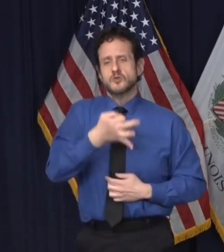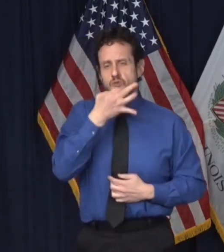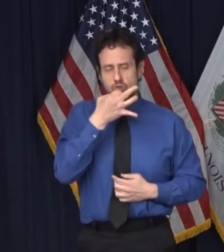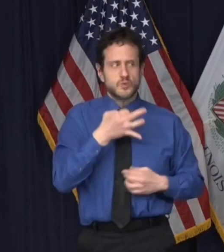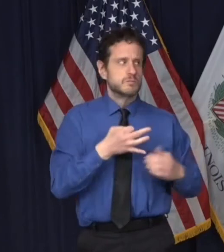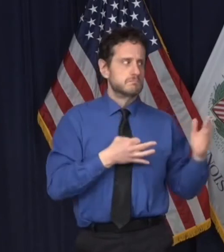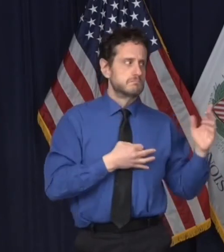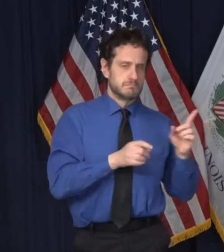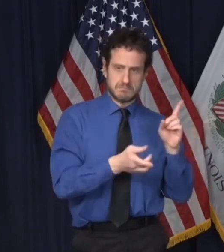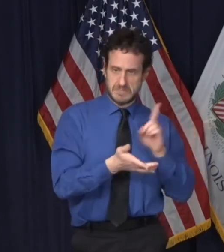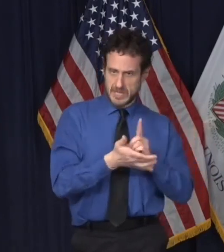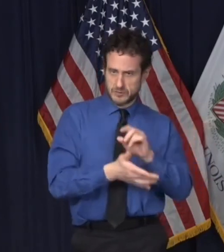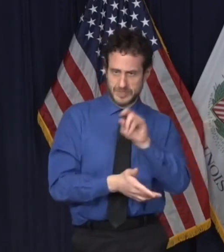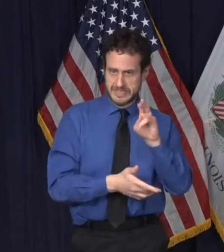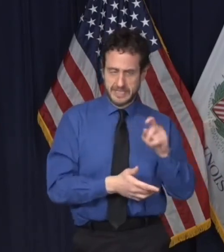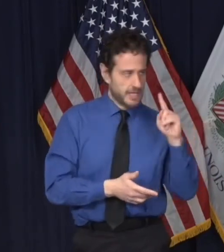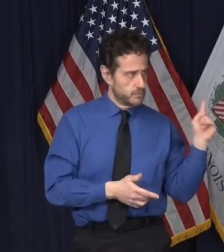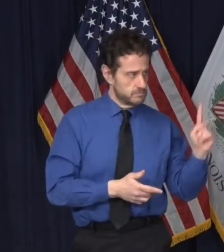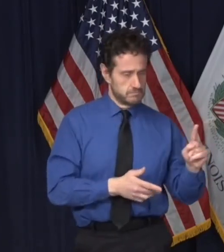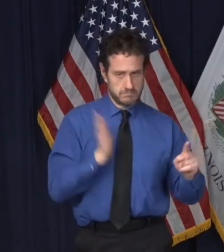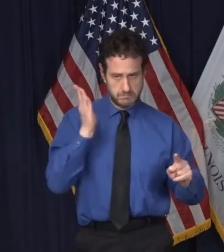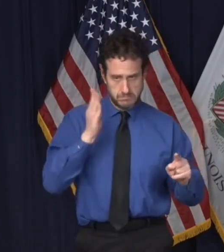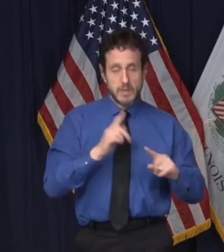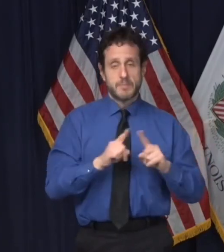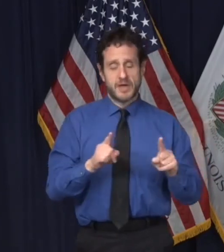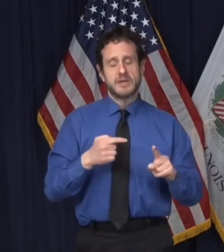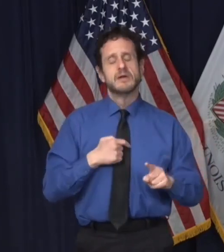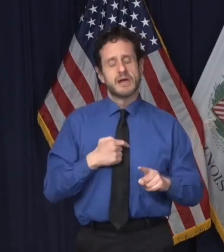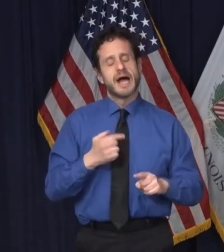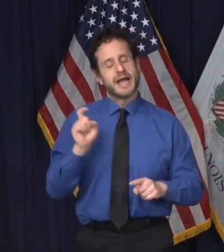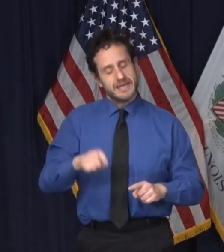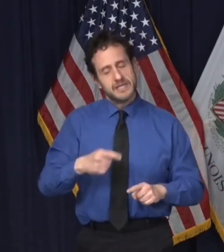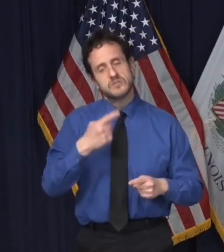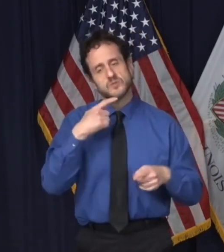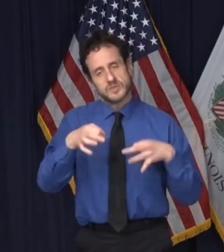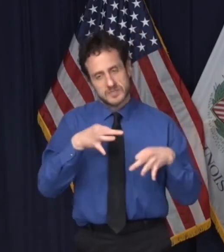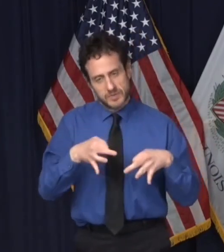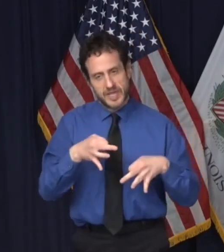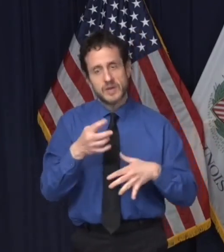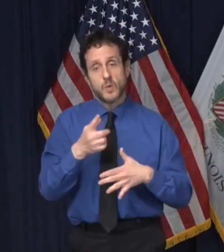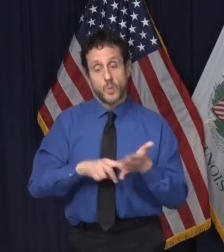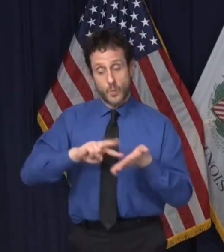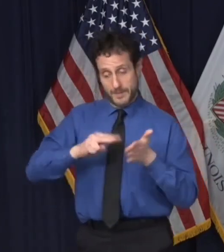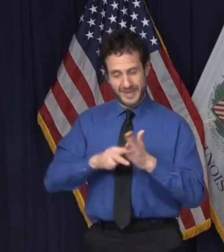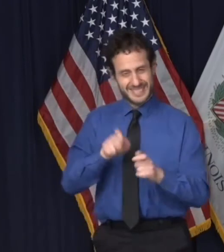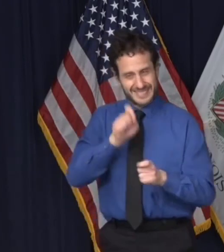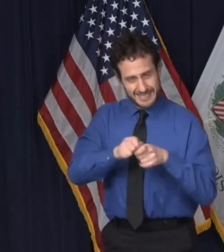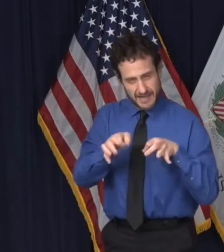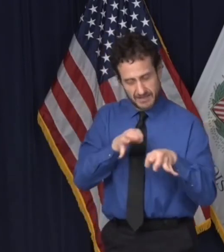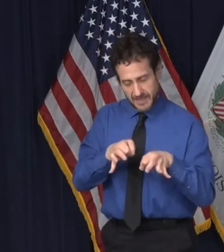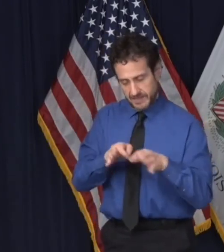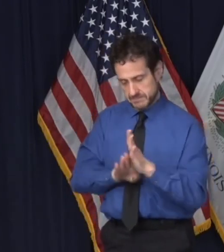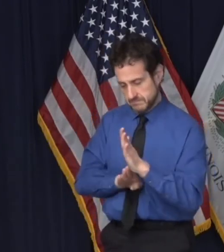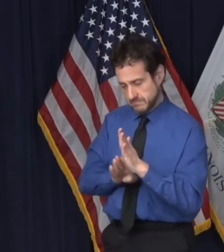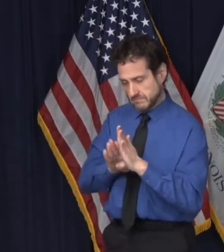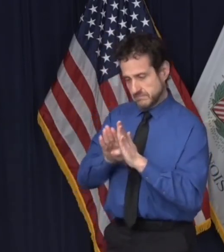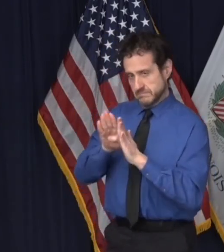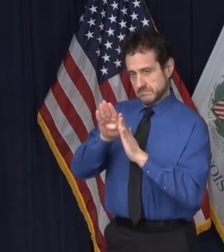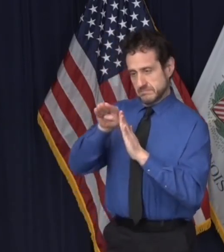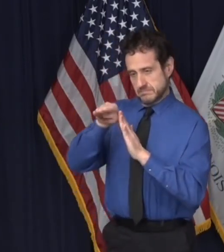BEFORE I TURN IT OVER TO DR. EZIKE, I FEEL COMPELLED TO ADDRESS WHAT IT WILL MEAN WHEN